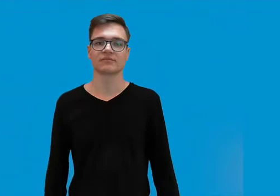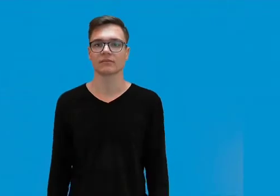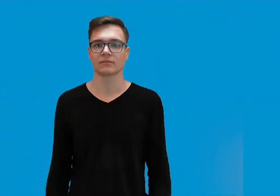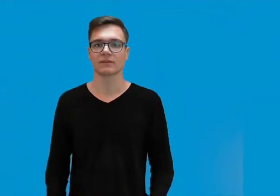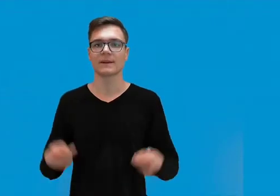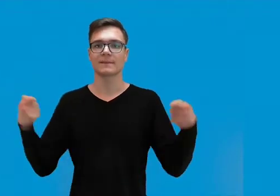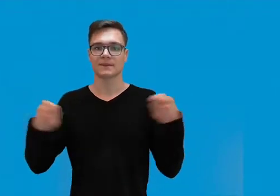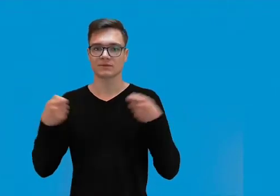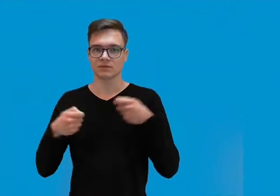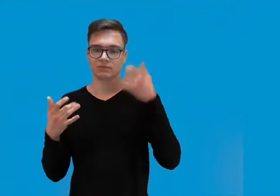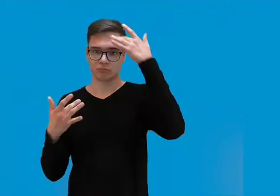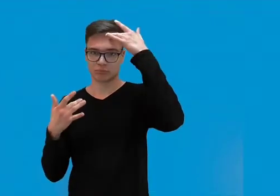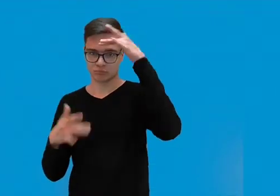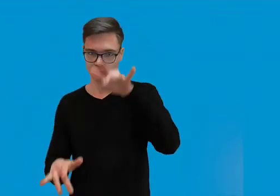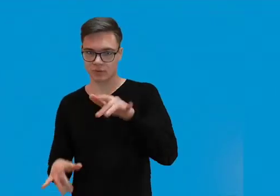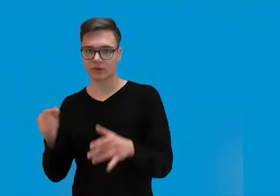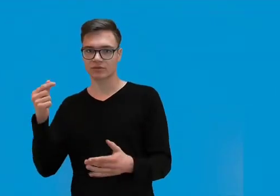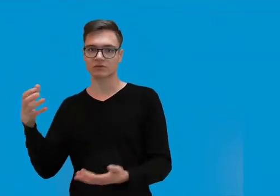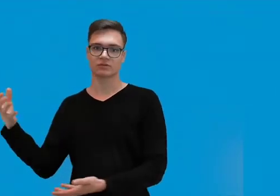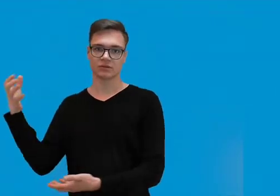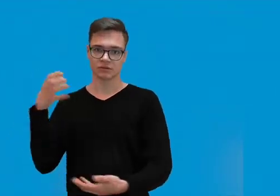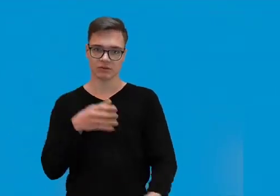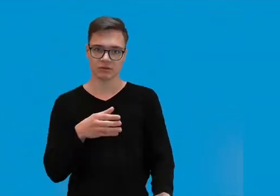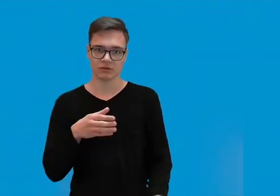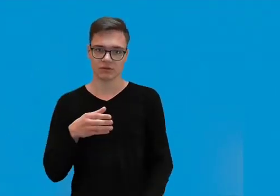A foundation has approved funding.